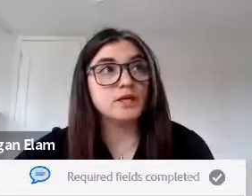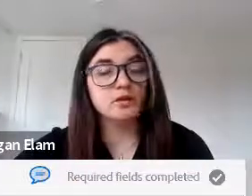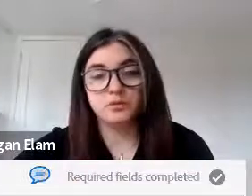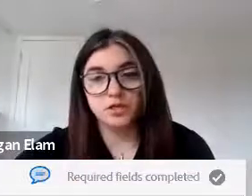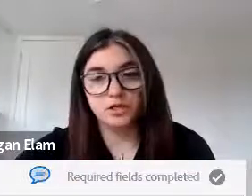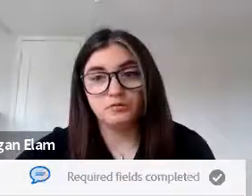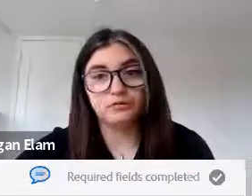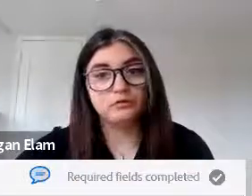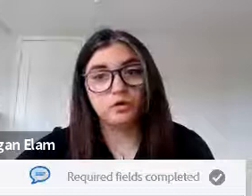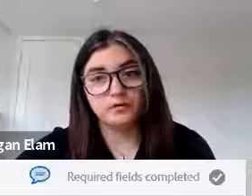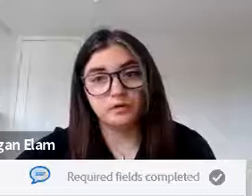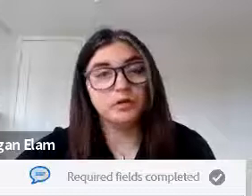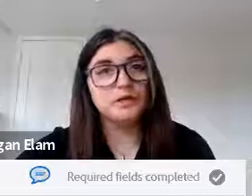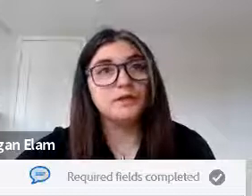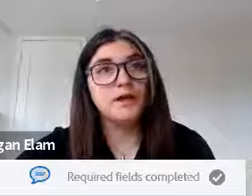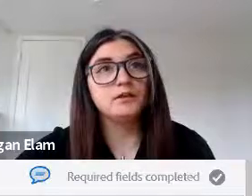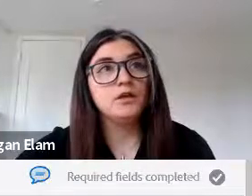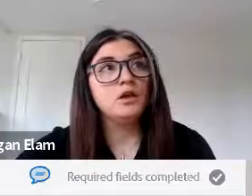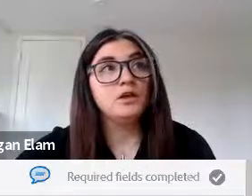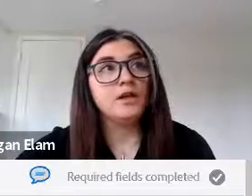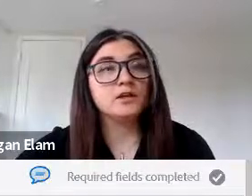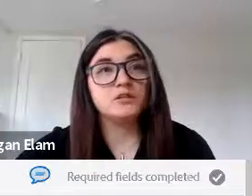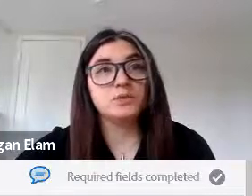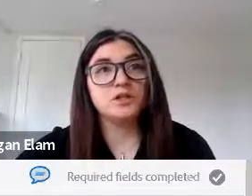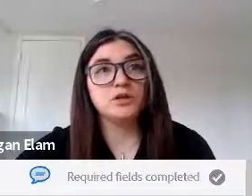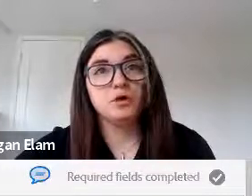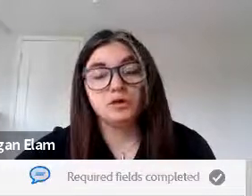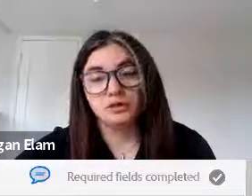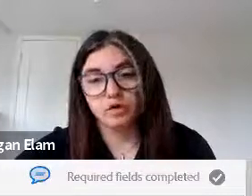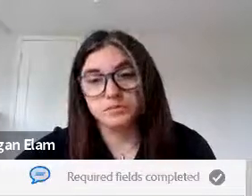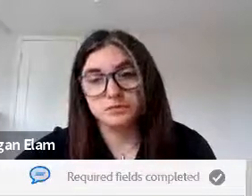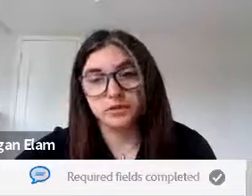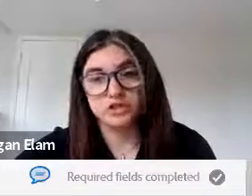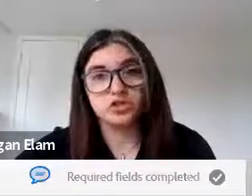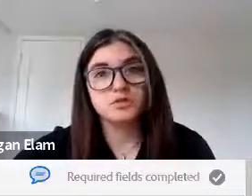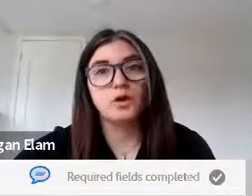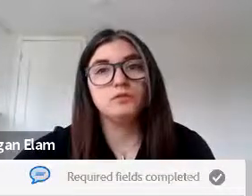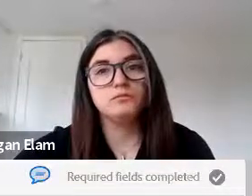download a PDF of your form if you are needing that. And that can also be done upon the form's completion as well.